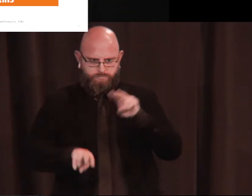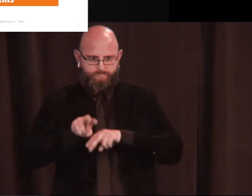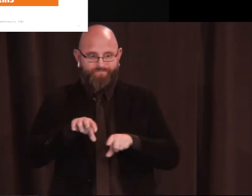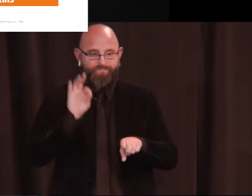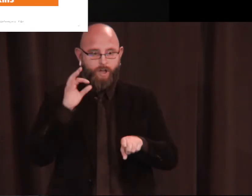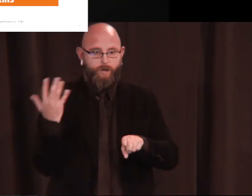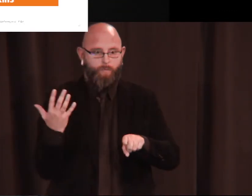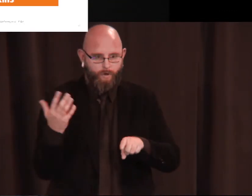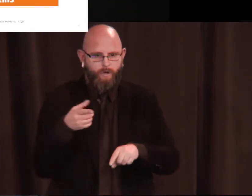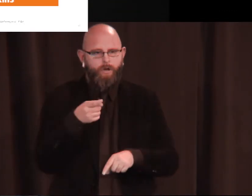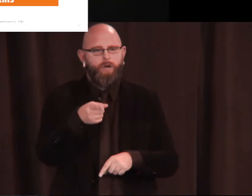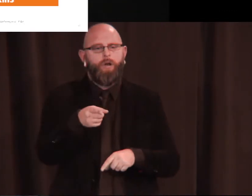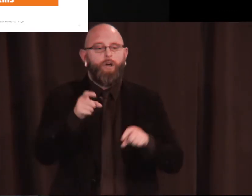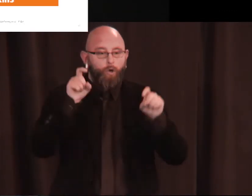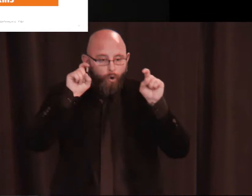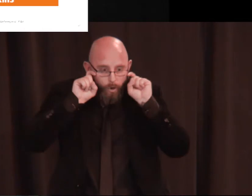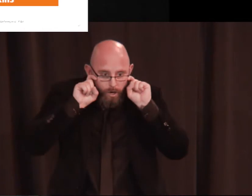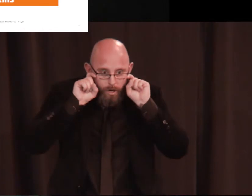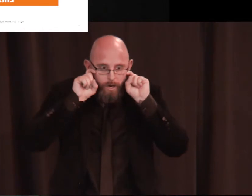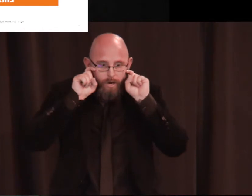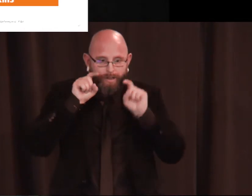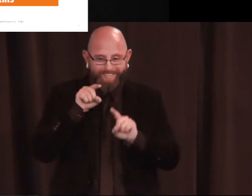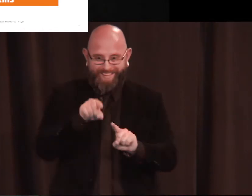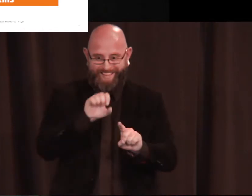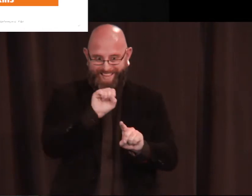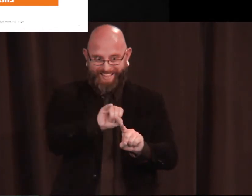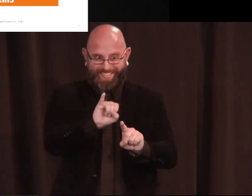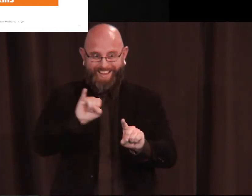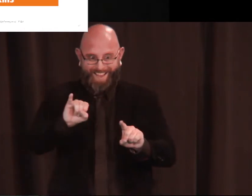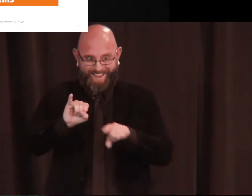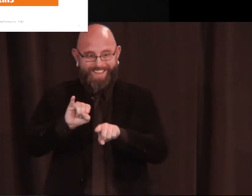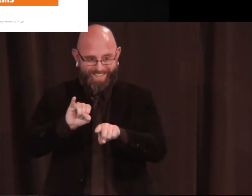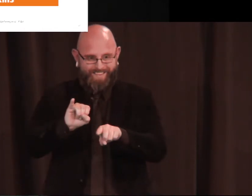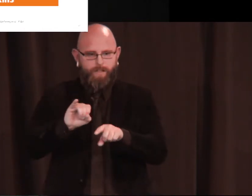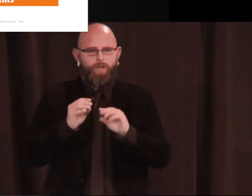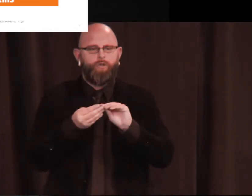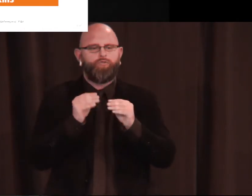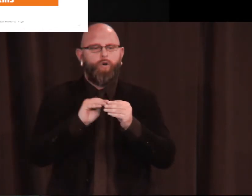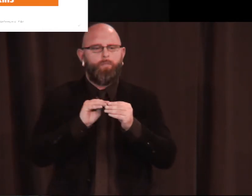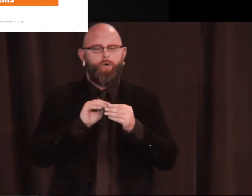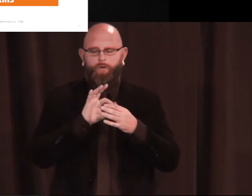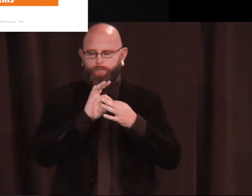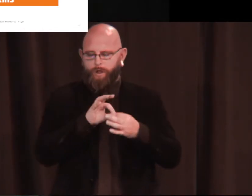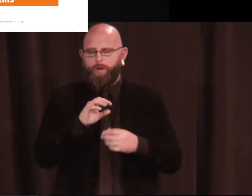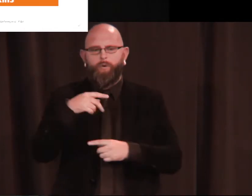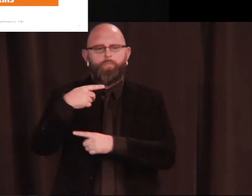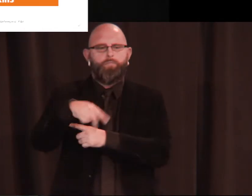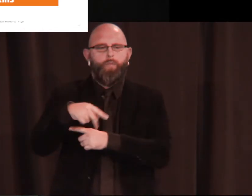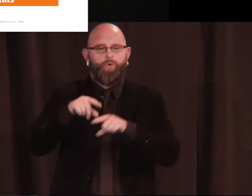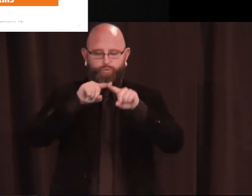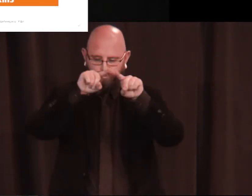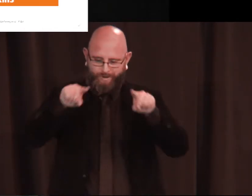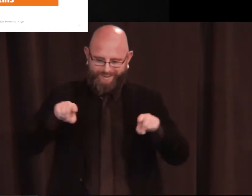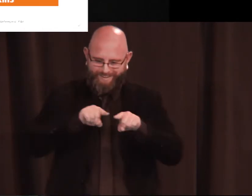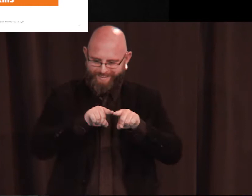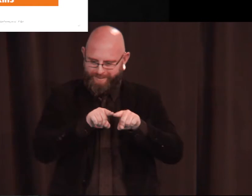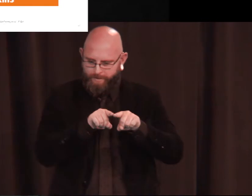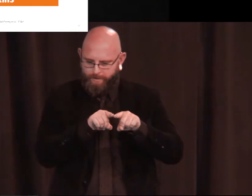so their speech intelligibility index, and what we find is the purple triangles are the children that had the best audibility from their hearing aids.